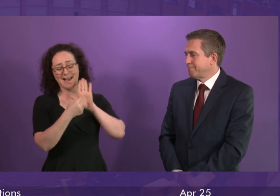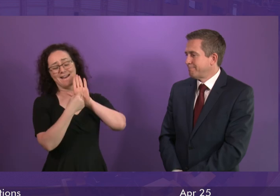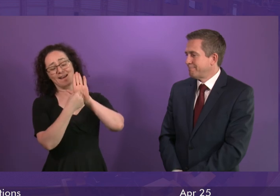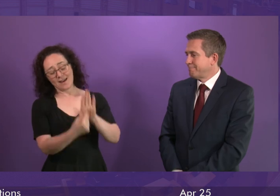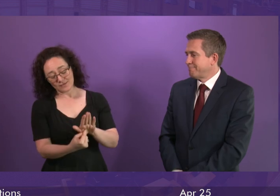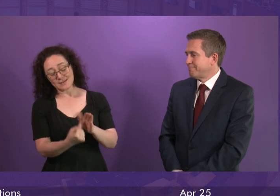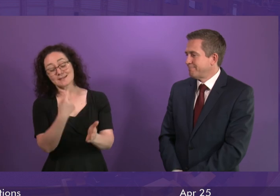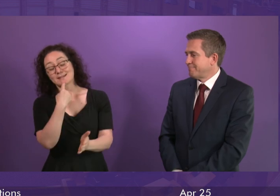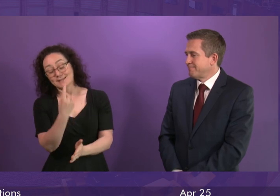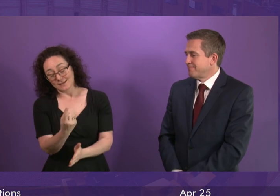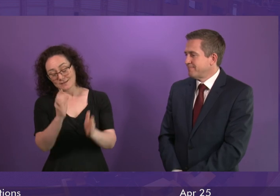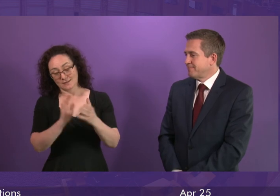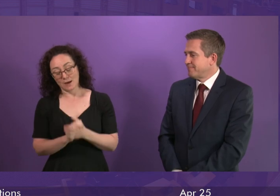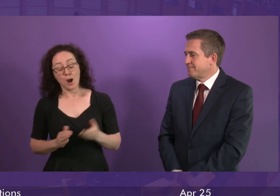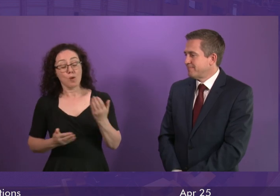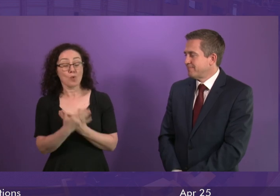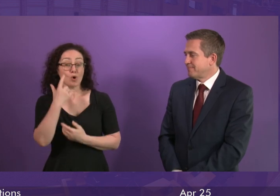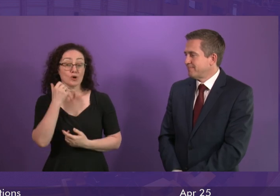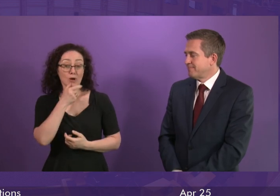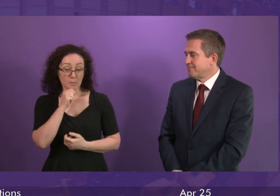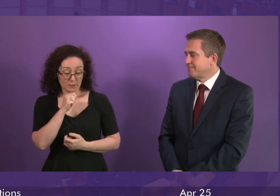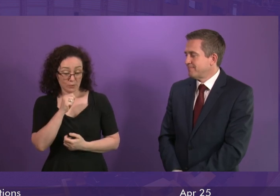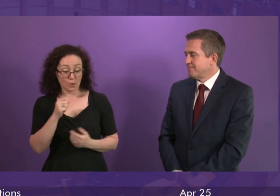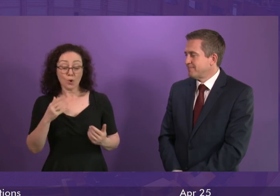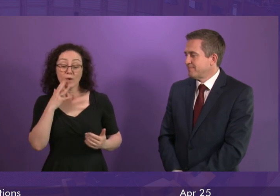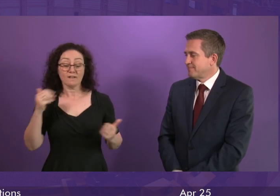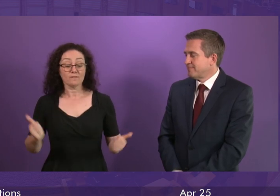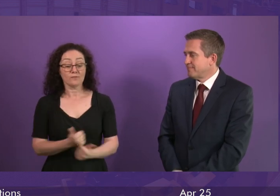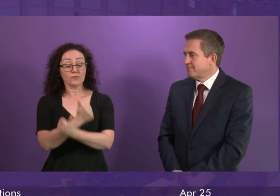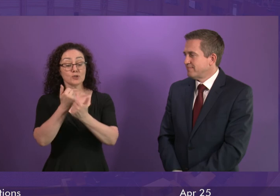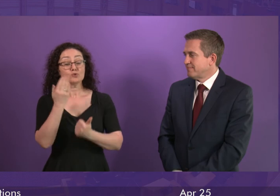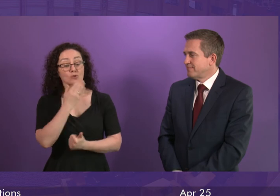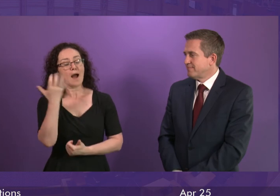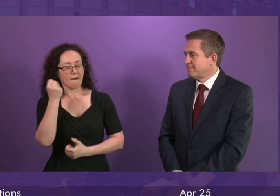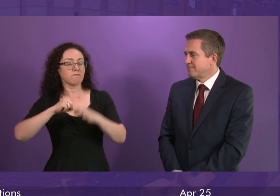The evidence says that more young people are leaving school with qualifications, more young